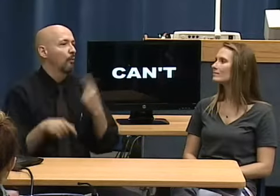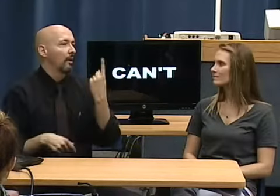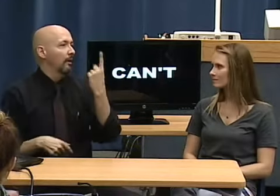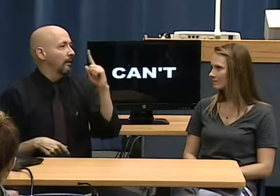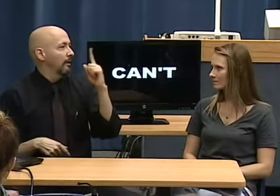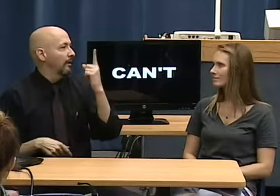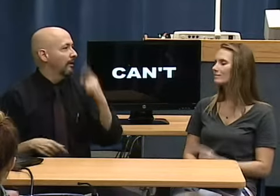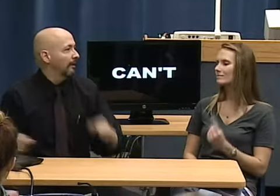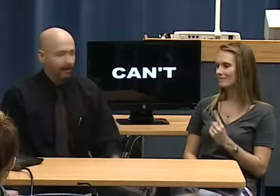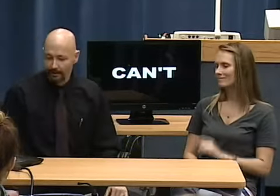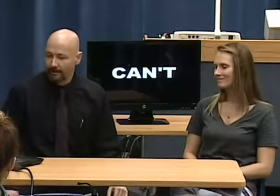It's the "1."